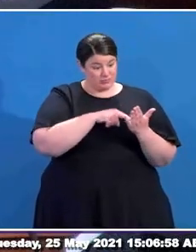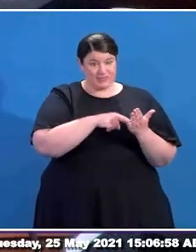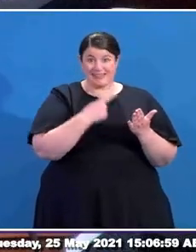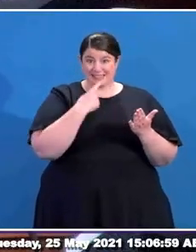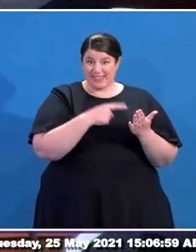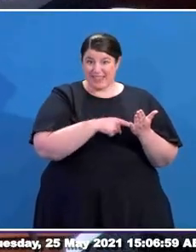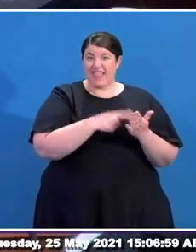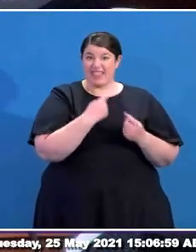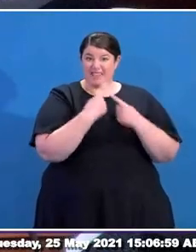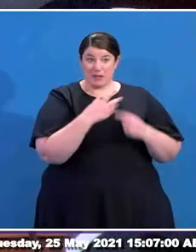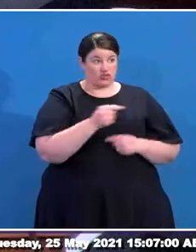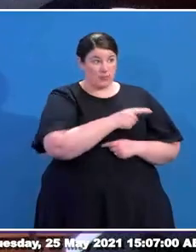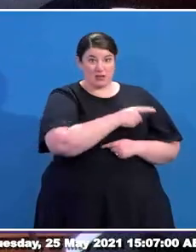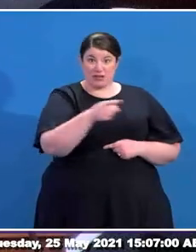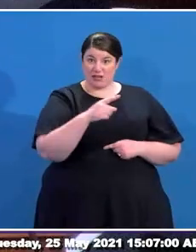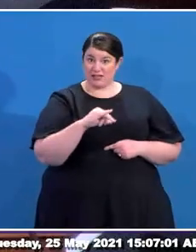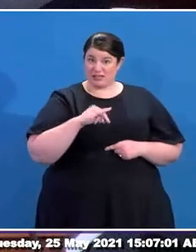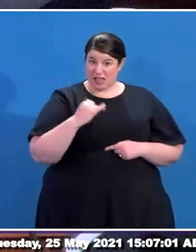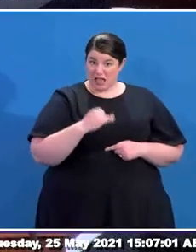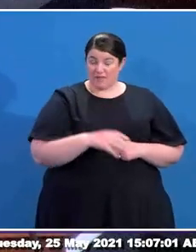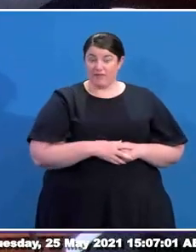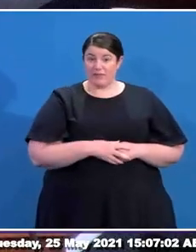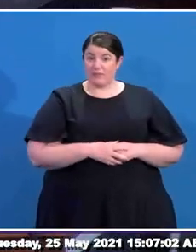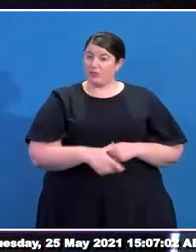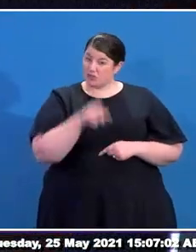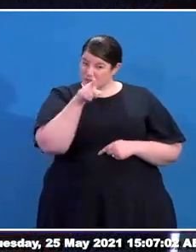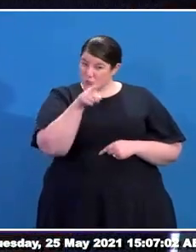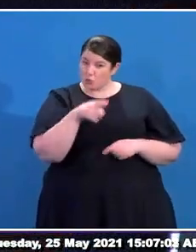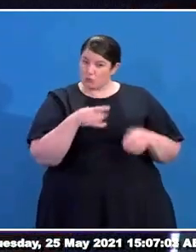Did you speak to SP1 about this at the time?